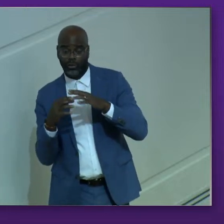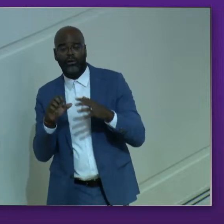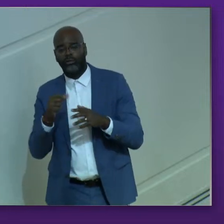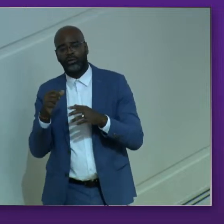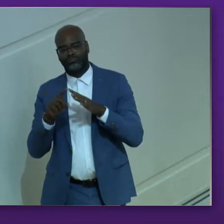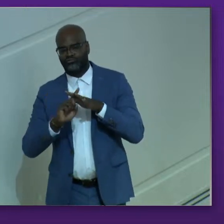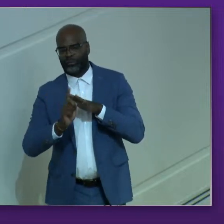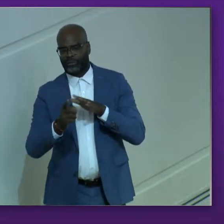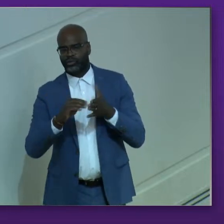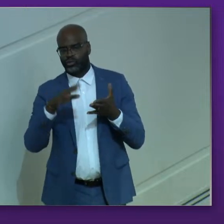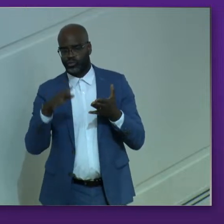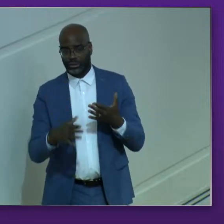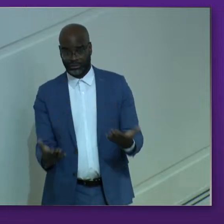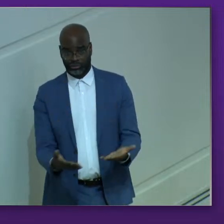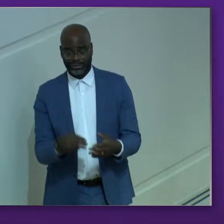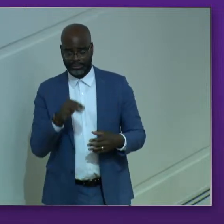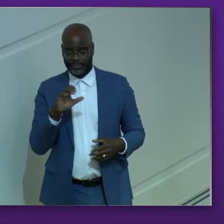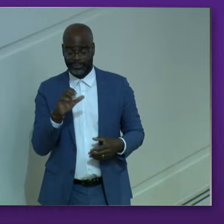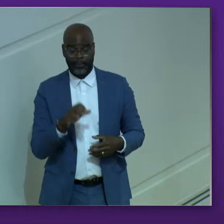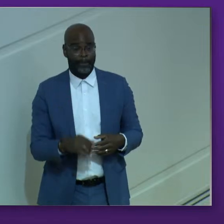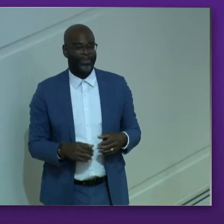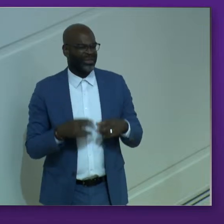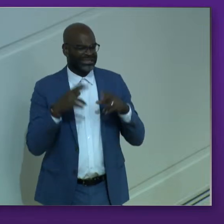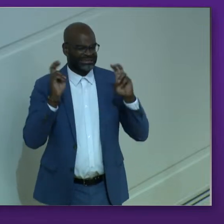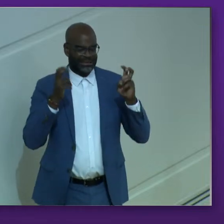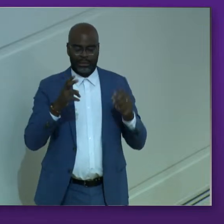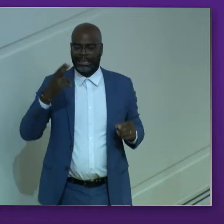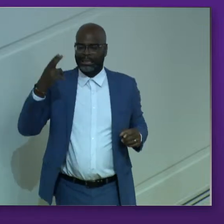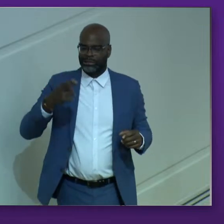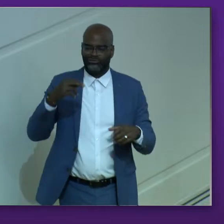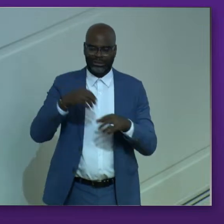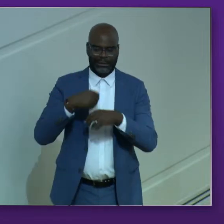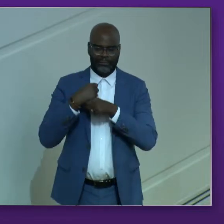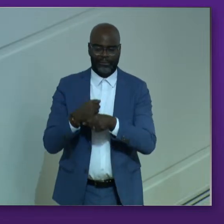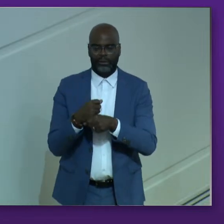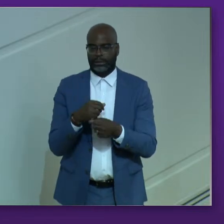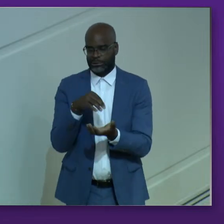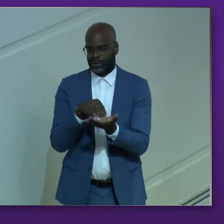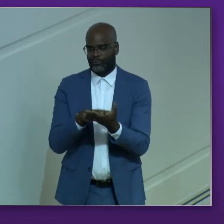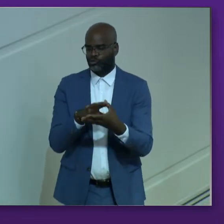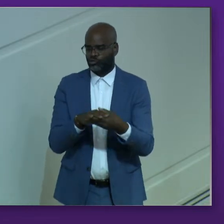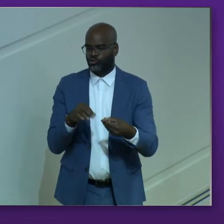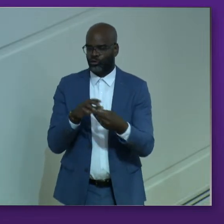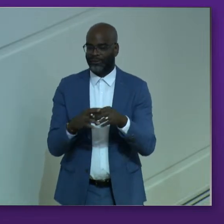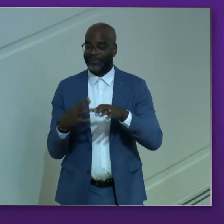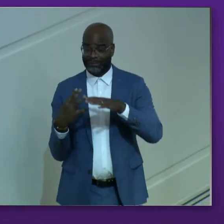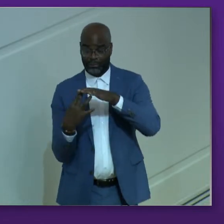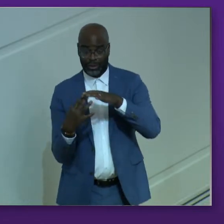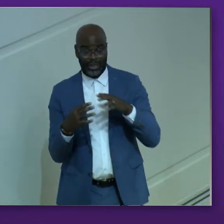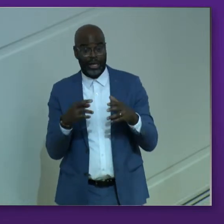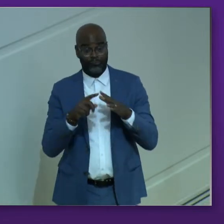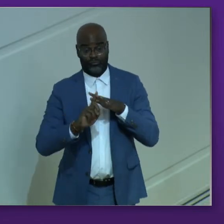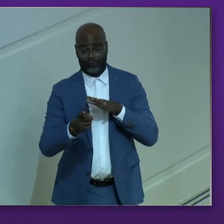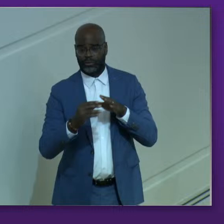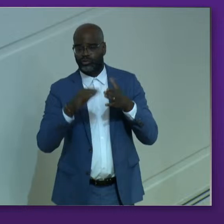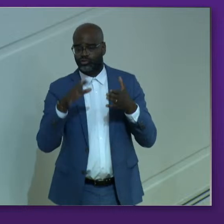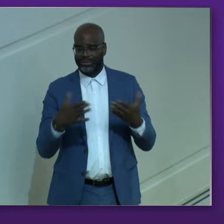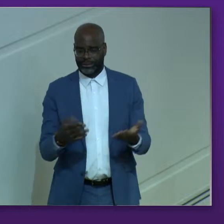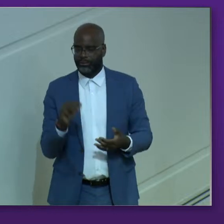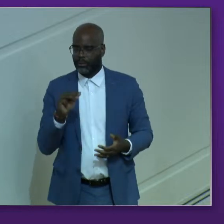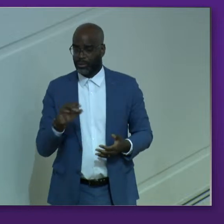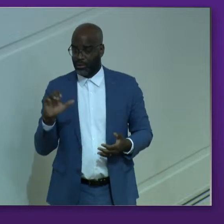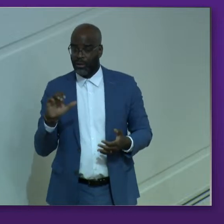COMMUNITY COLLEGES AA/CC HER